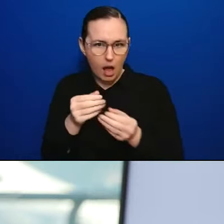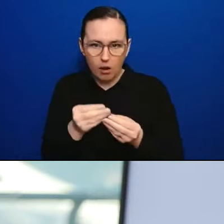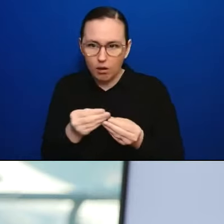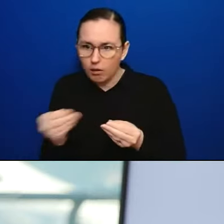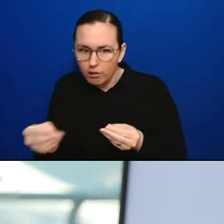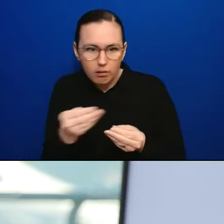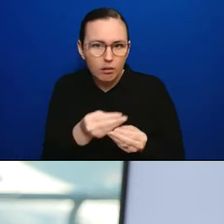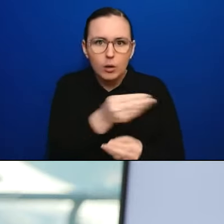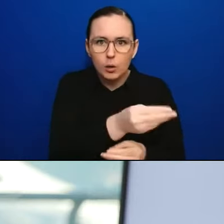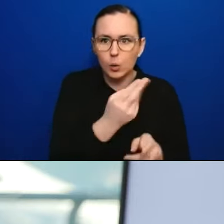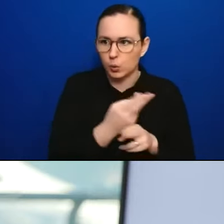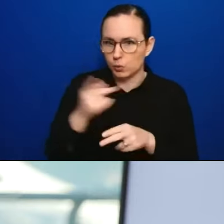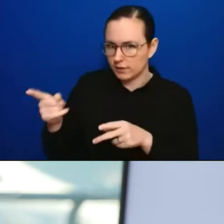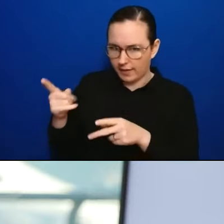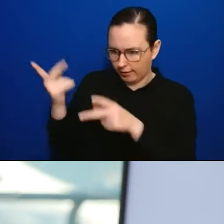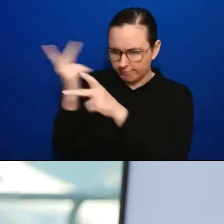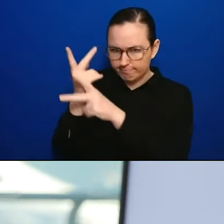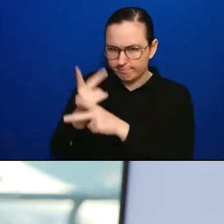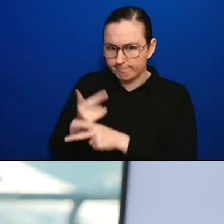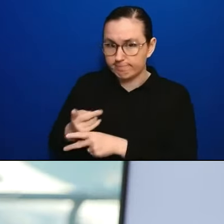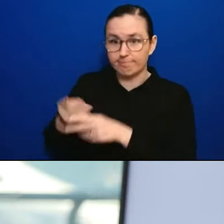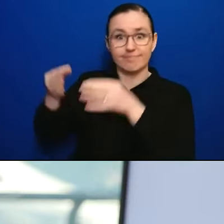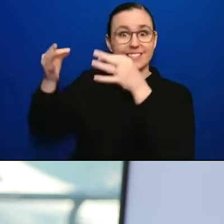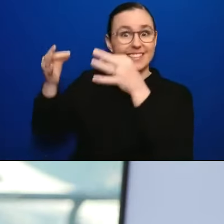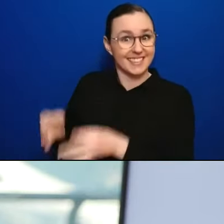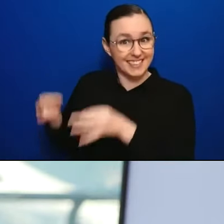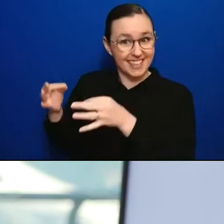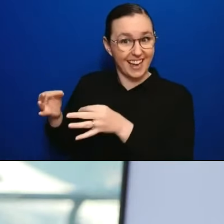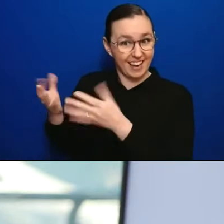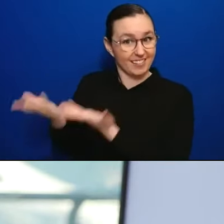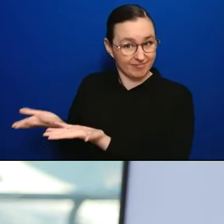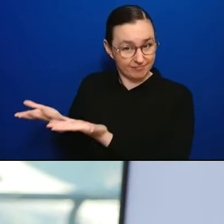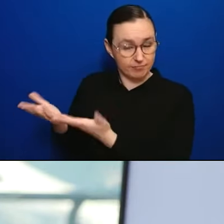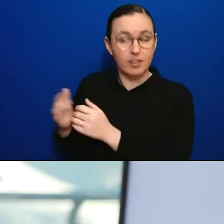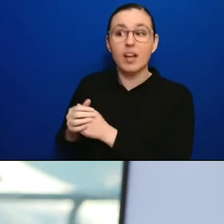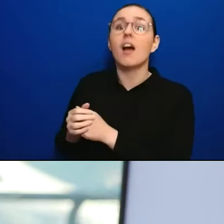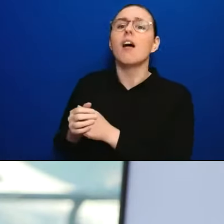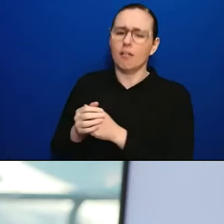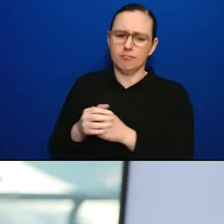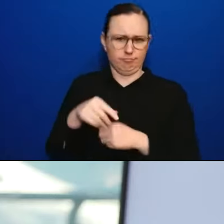our rational approach to how we're going to use this.